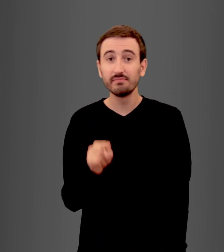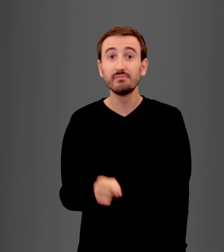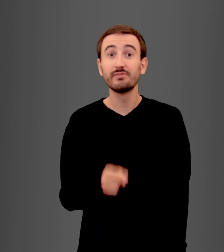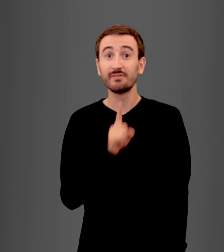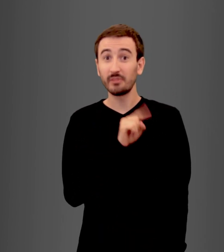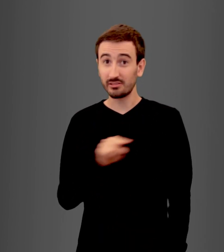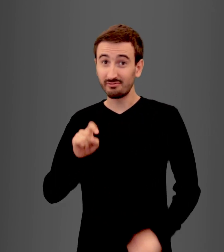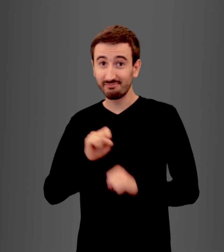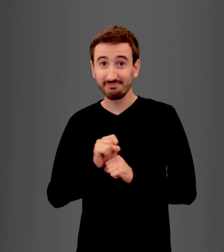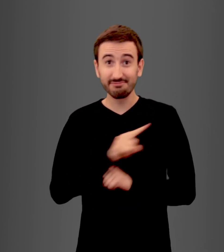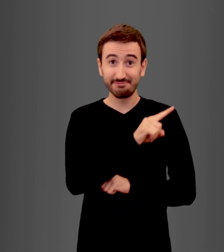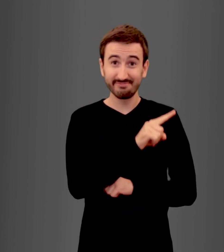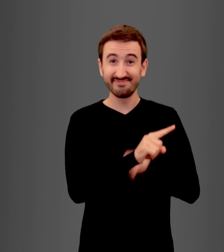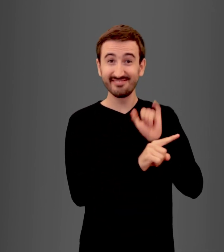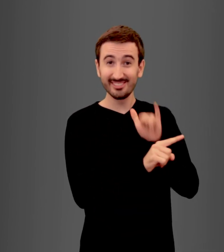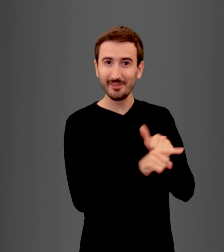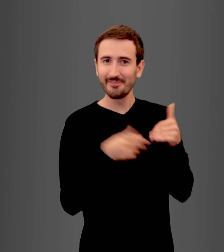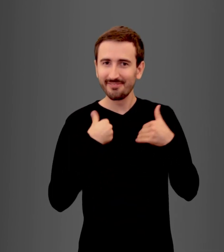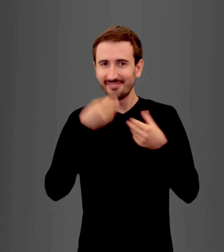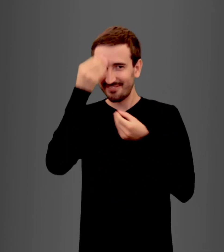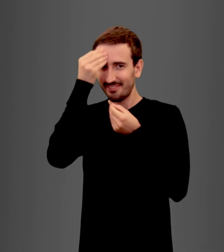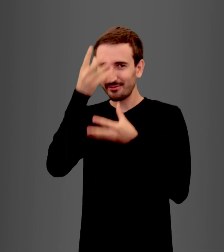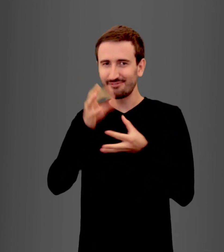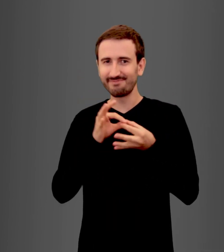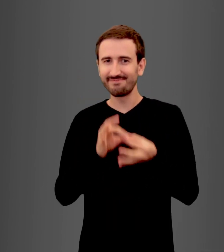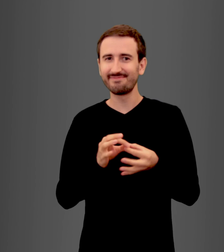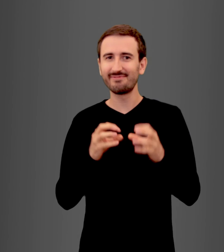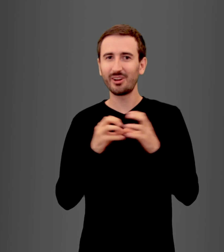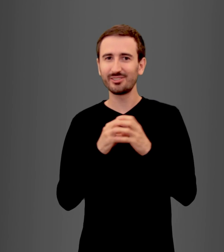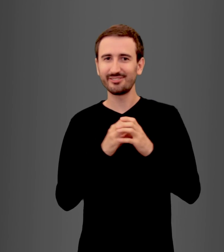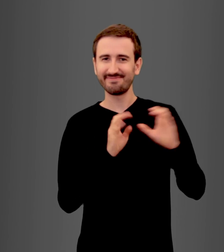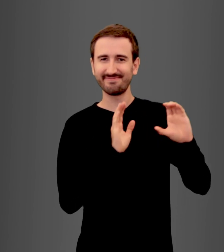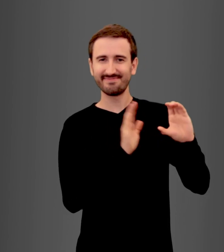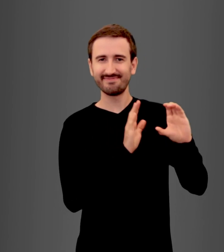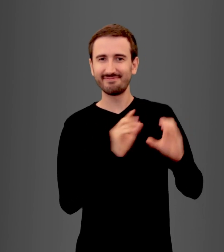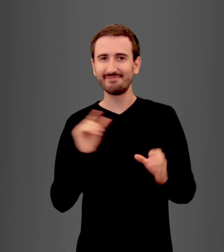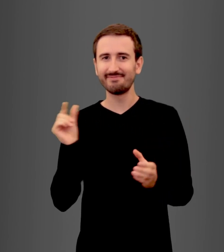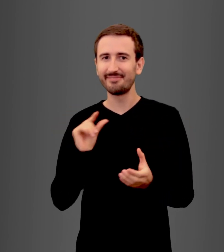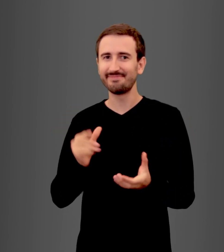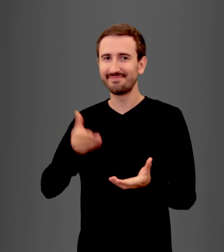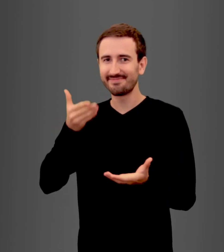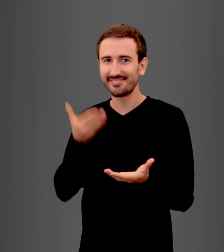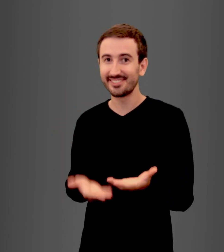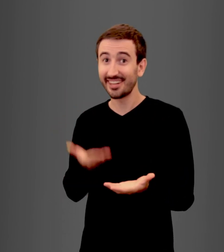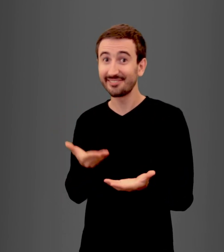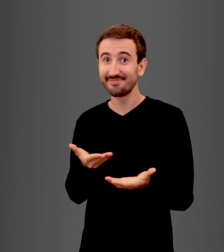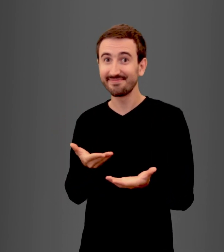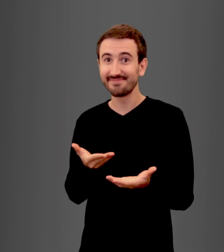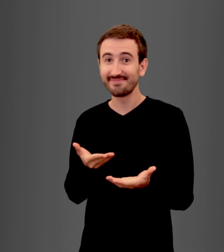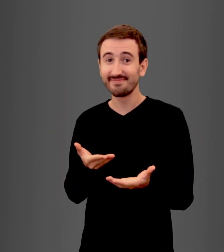This emitted photon contains information regarding the quantum state of the color center.